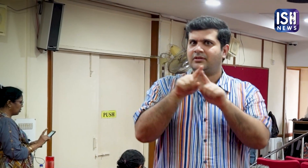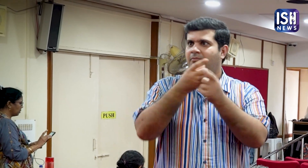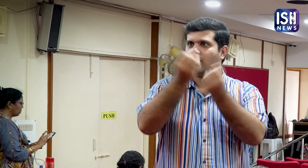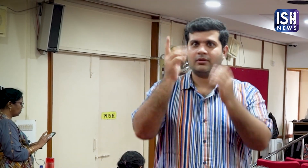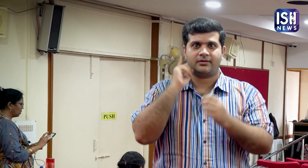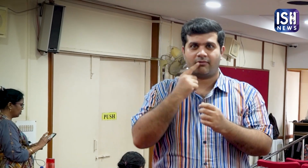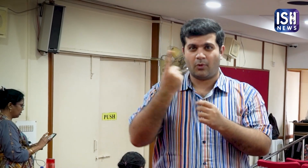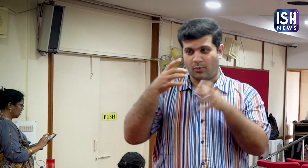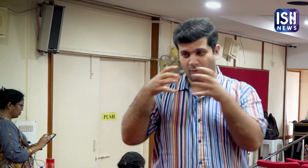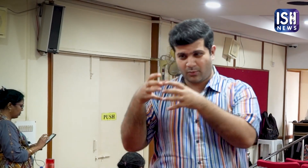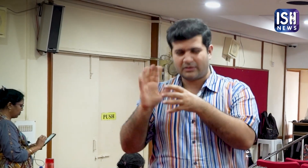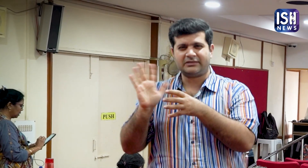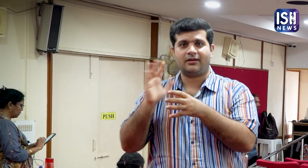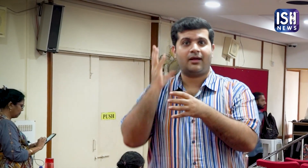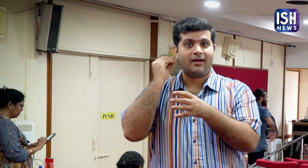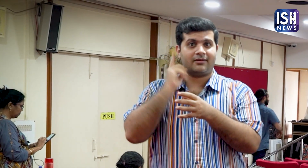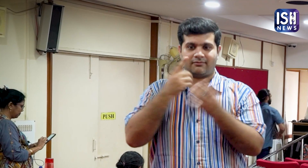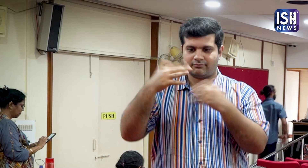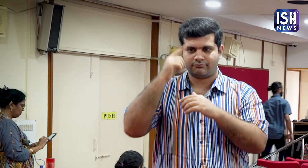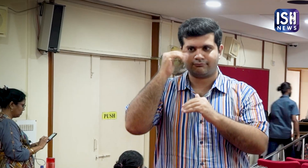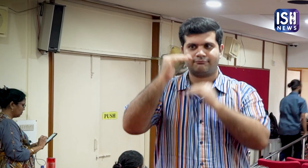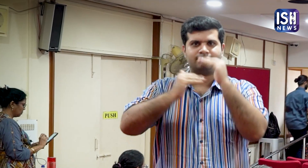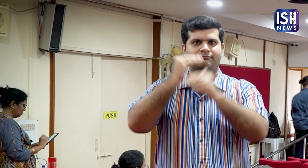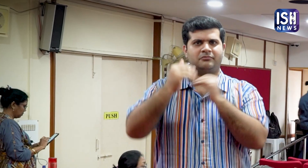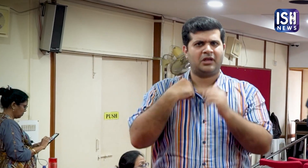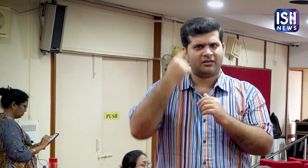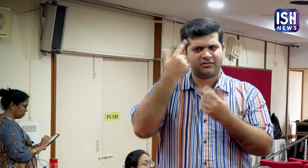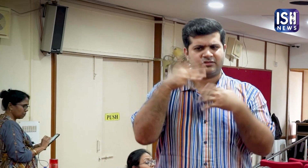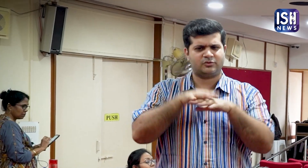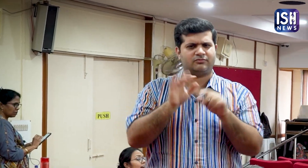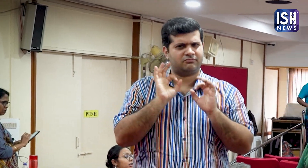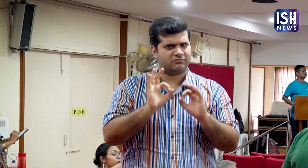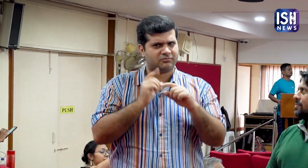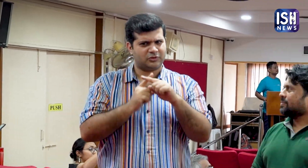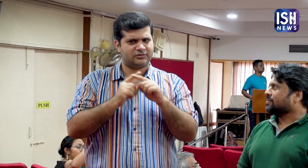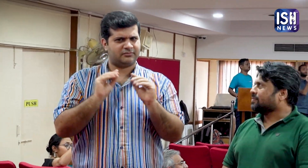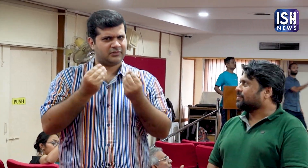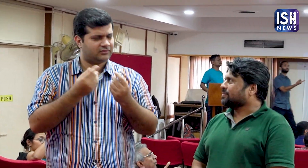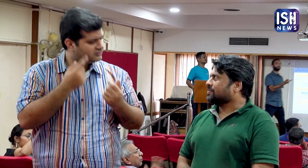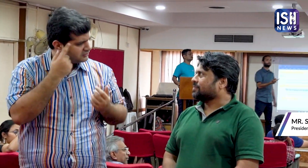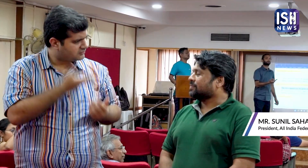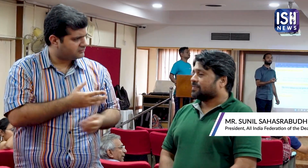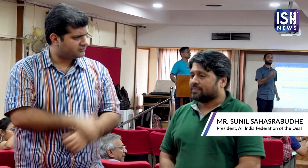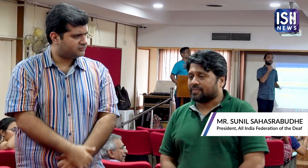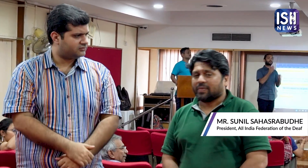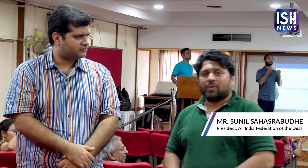This idea suggests Deaf should study with hearing as it will lead to growth. What do you think?